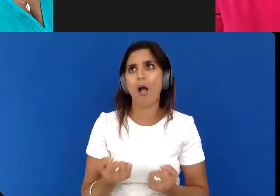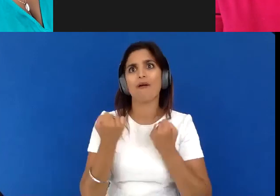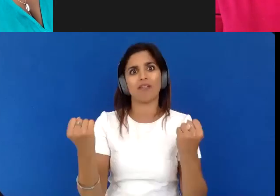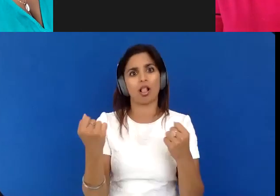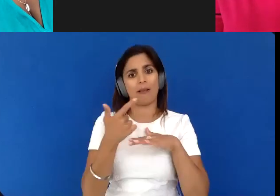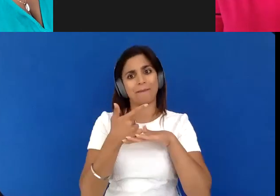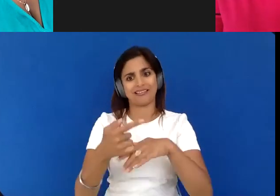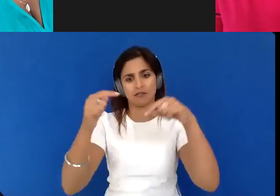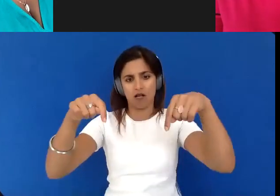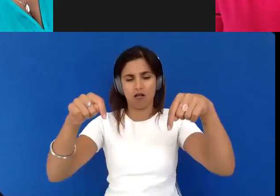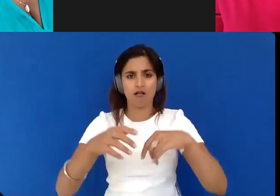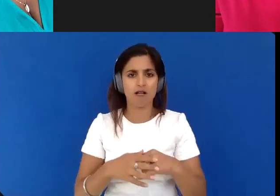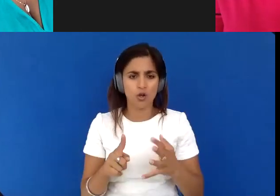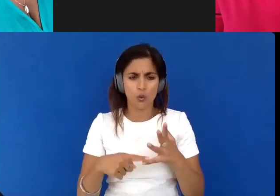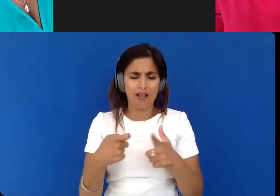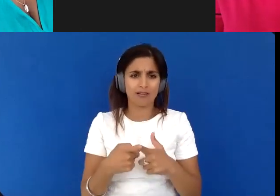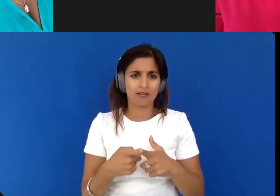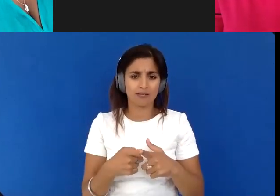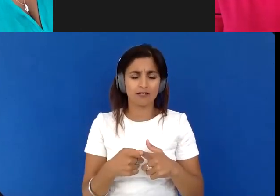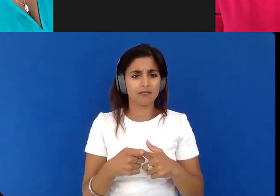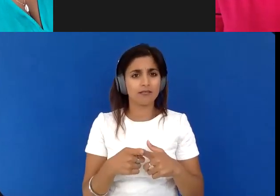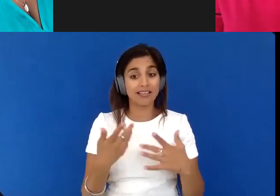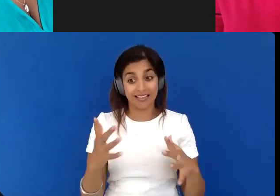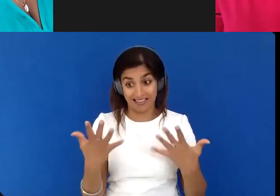order to be able to affect these changes you have to be able to get your message